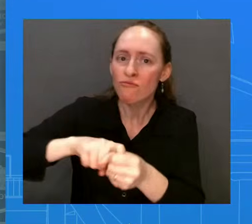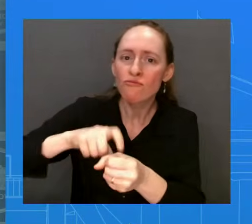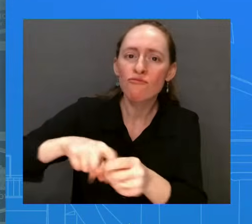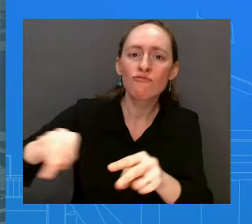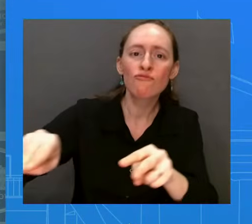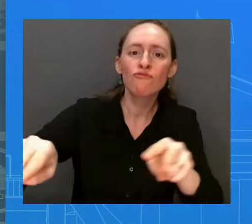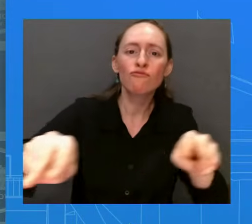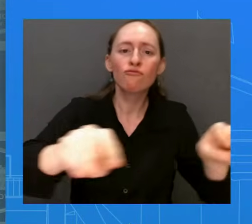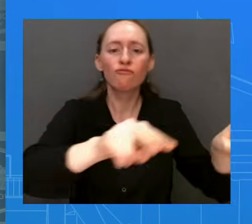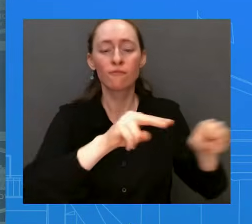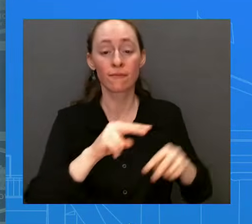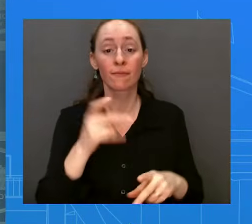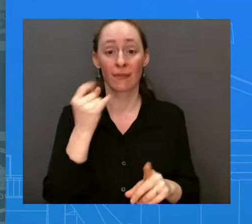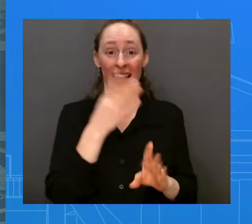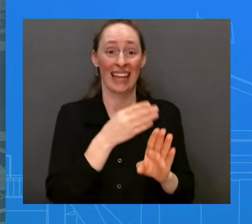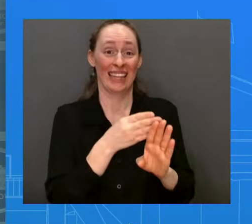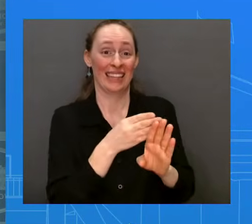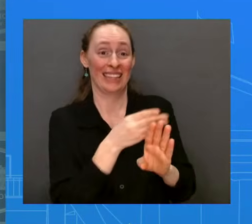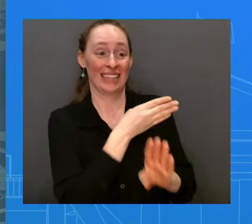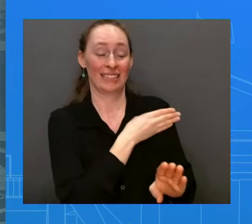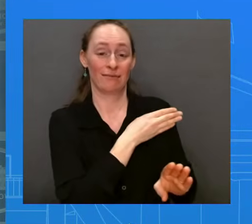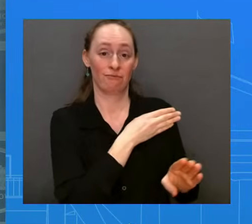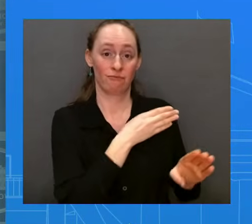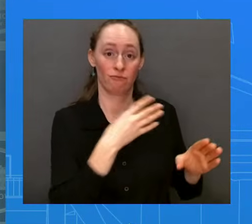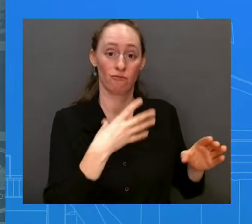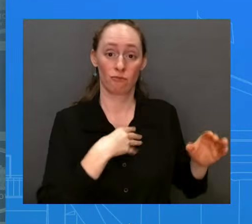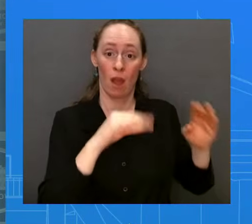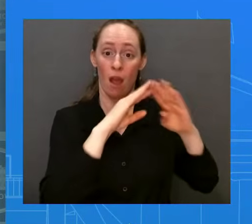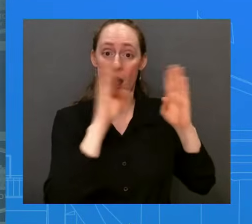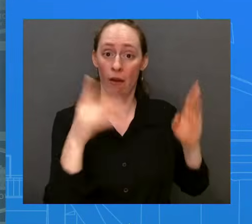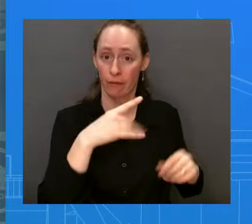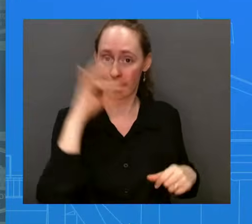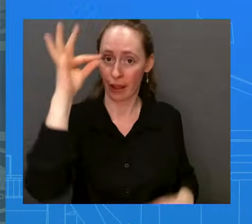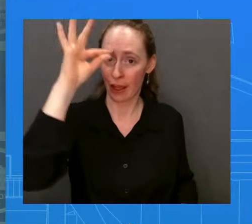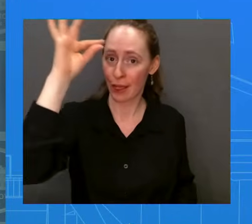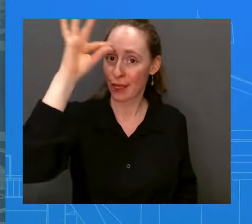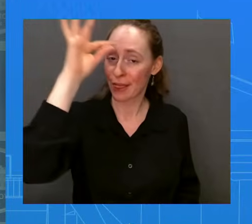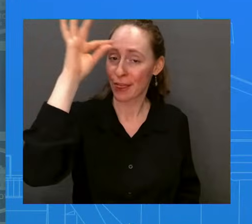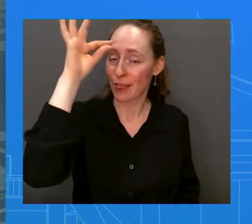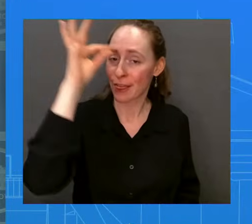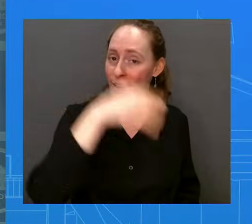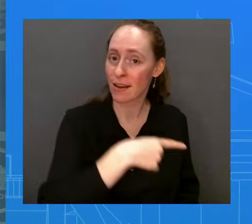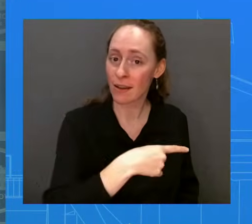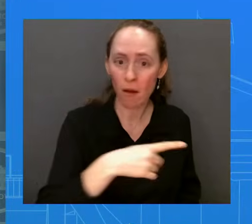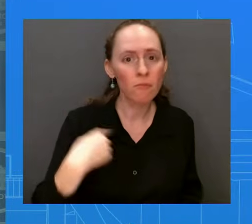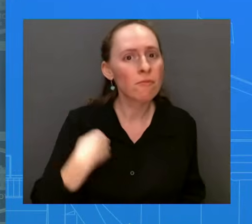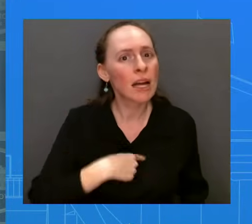And we have been carefully studying it to learn as much as we can. We know that these PRC surveillance balloons